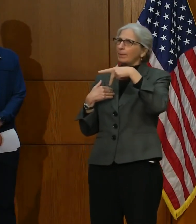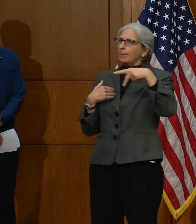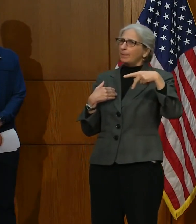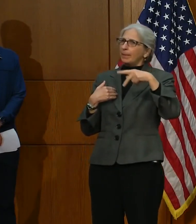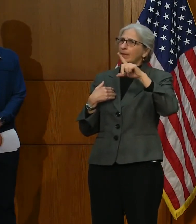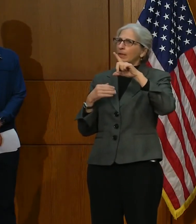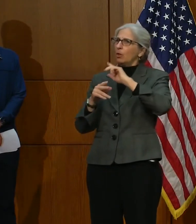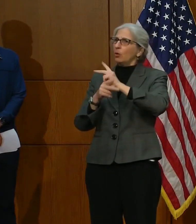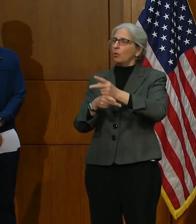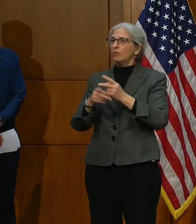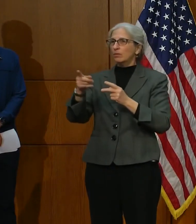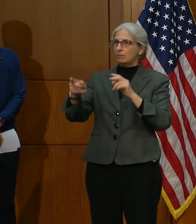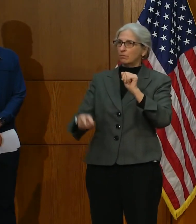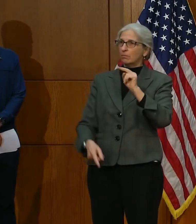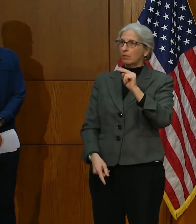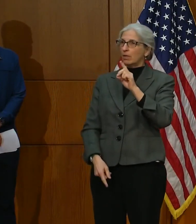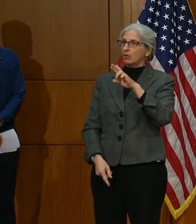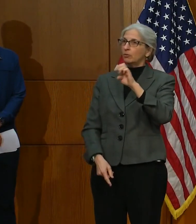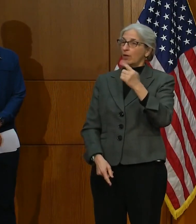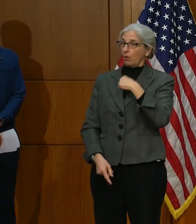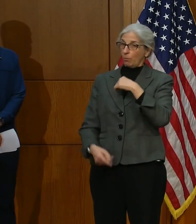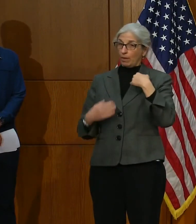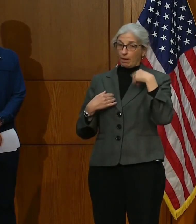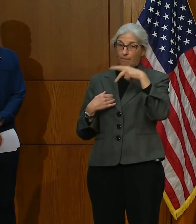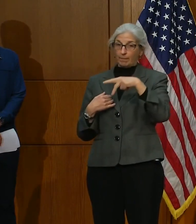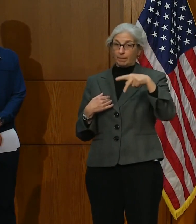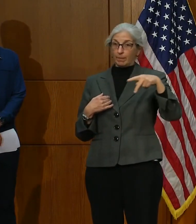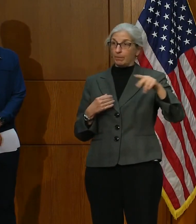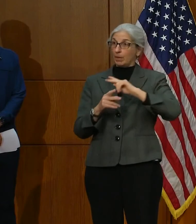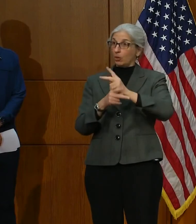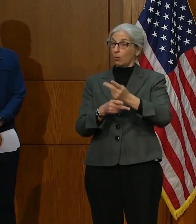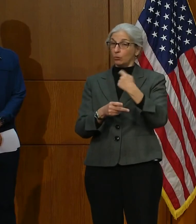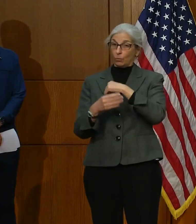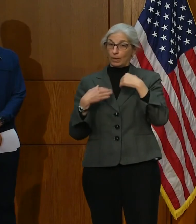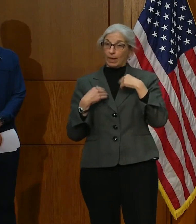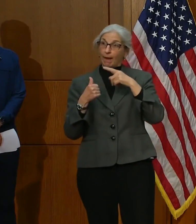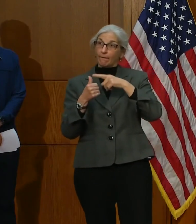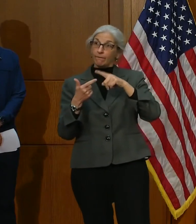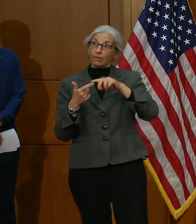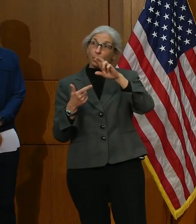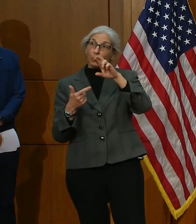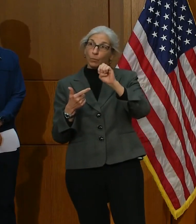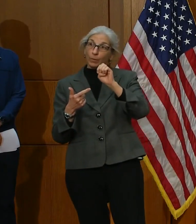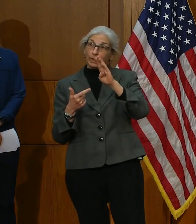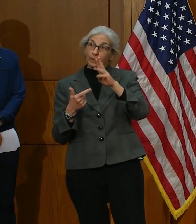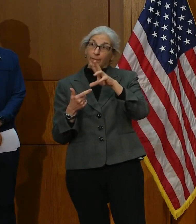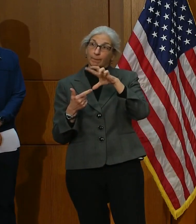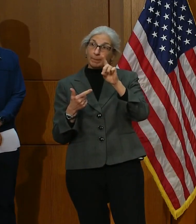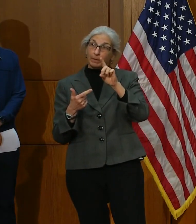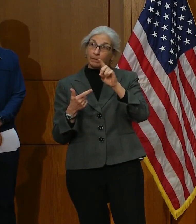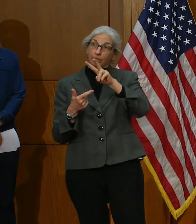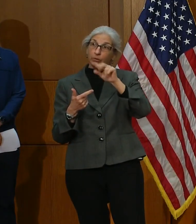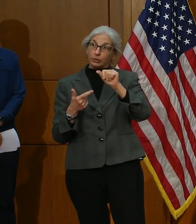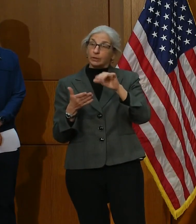GOT A MAJOR. ANDRE. WE HAVE P